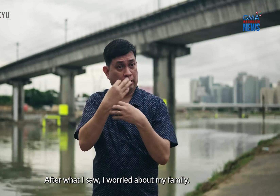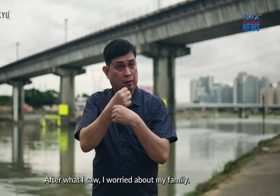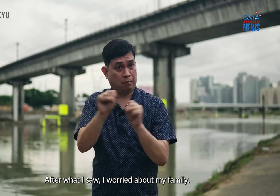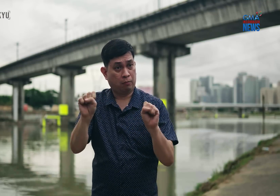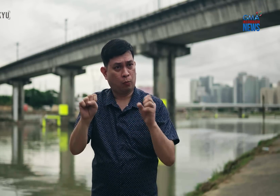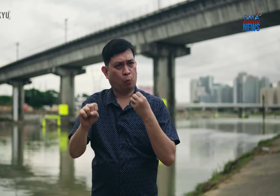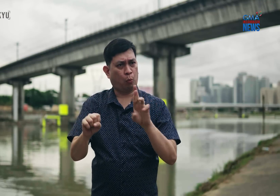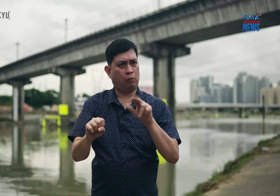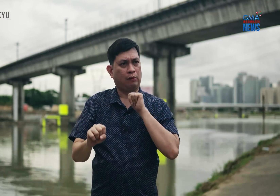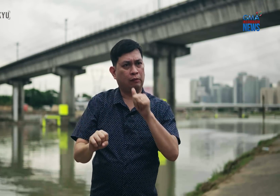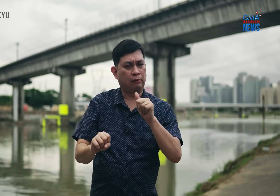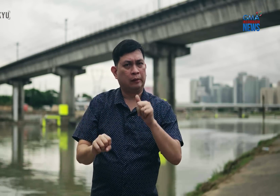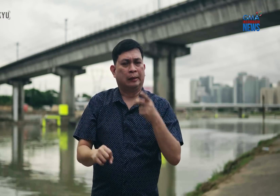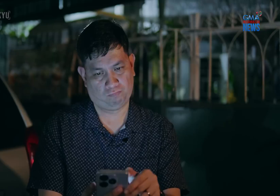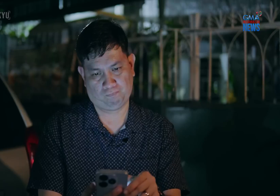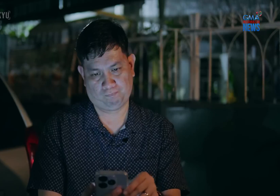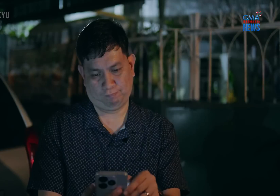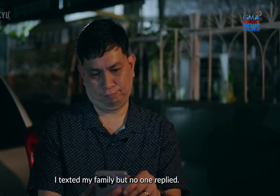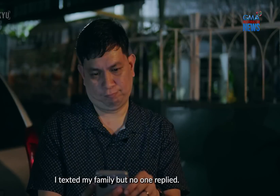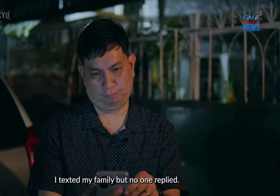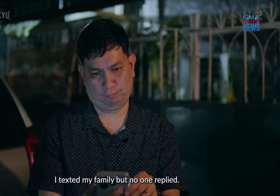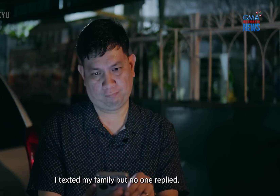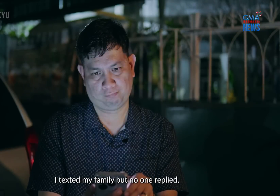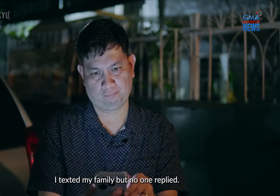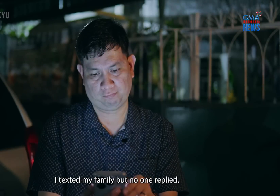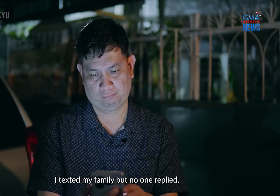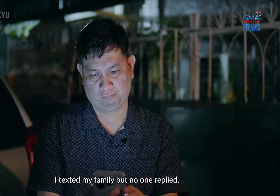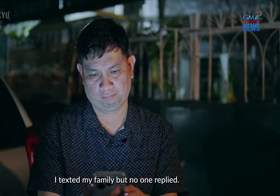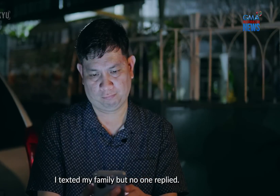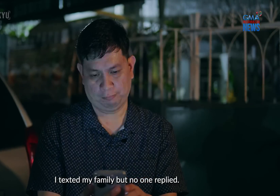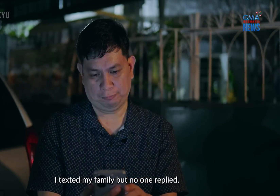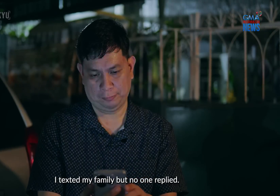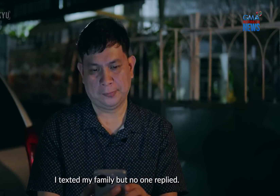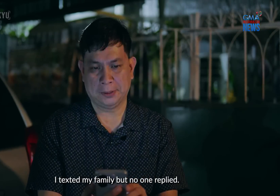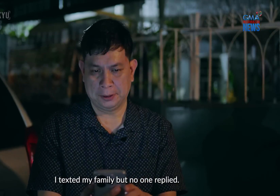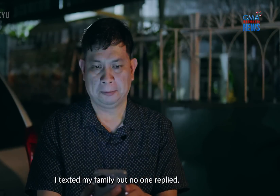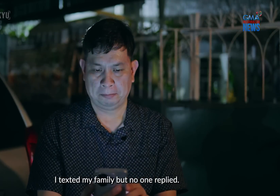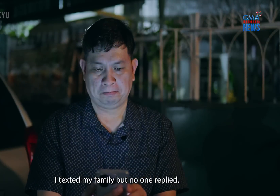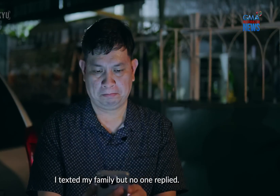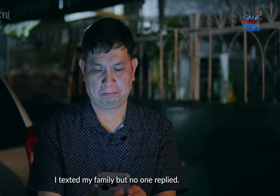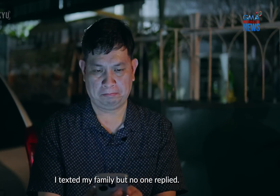Cars were flipped over and there were so many dead people. I was really scared.